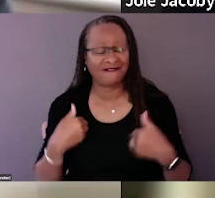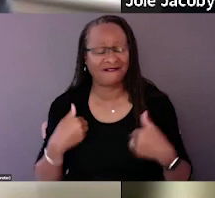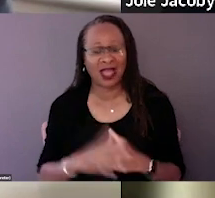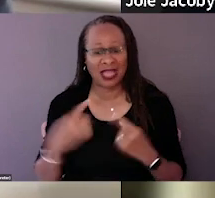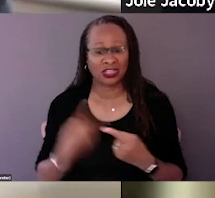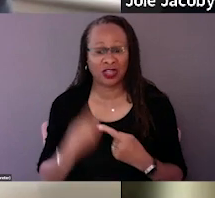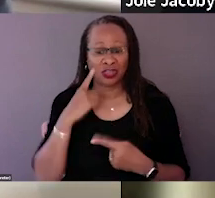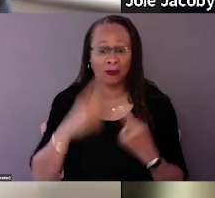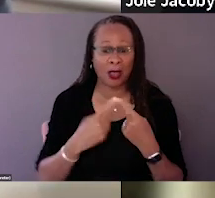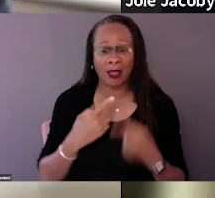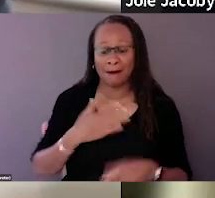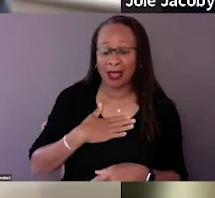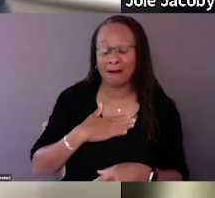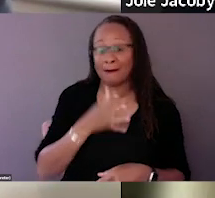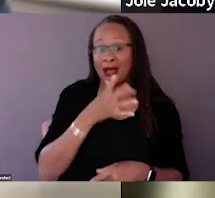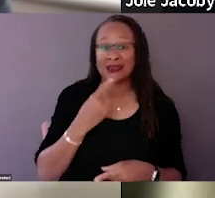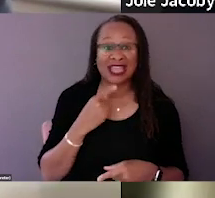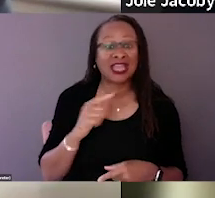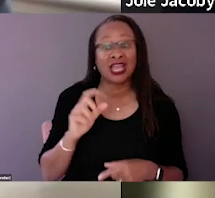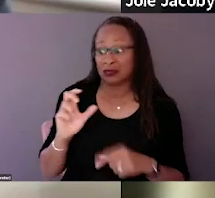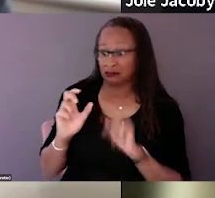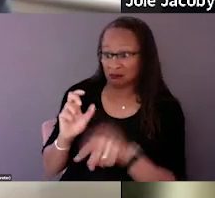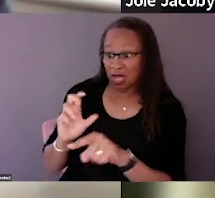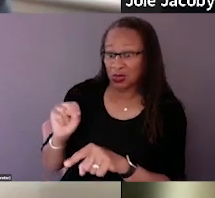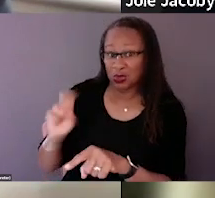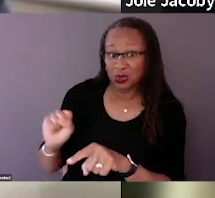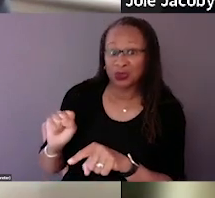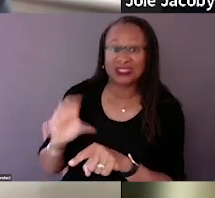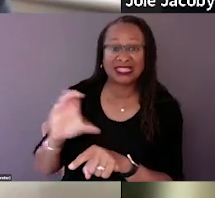"Turn on the news, turn on CNN." I'm like, "Nah, I get it from Twitter, it's cool.